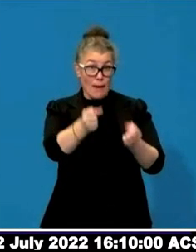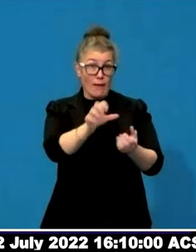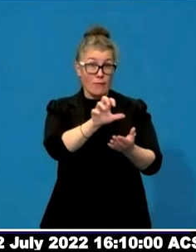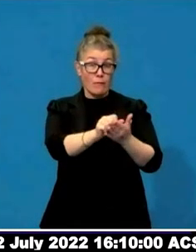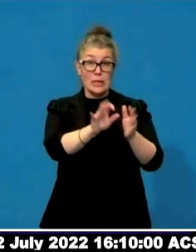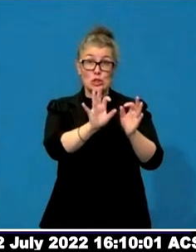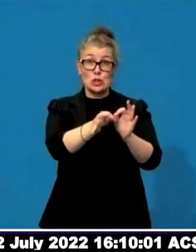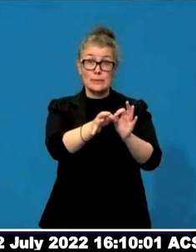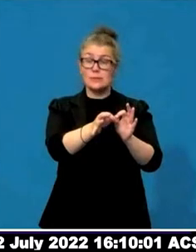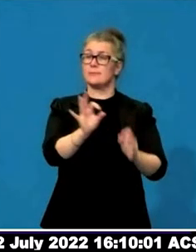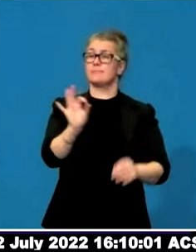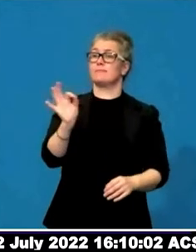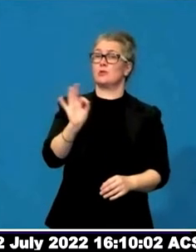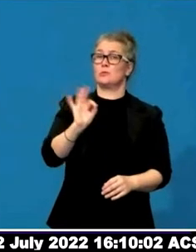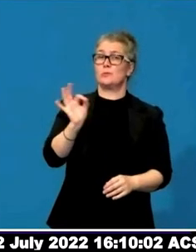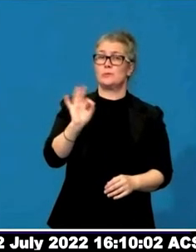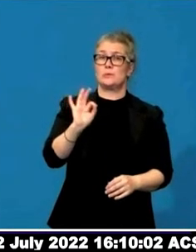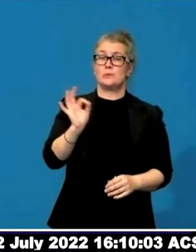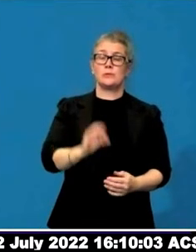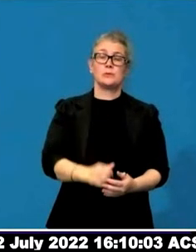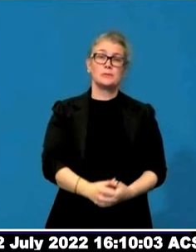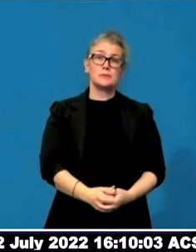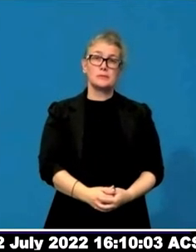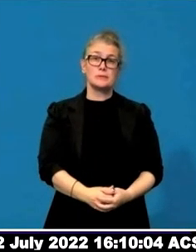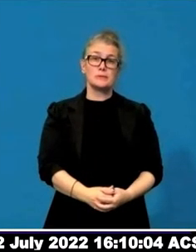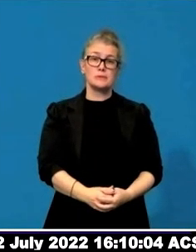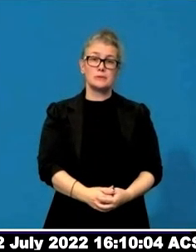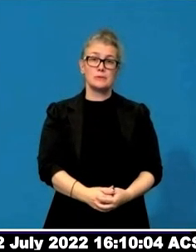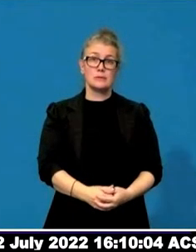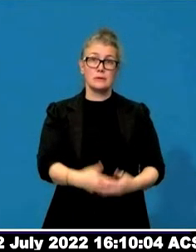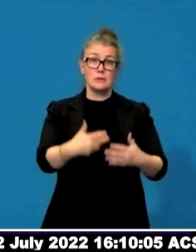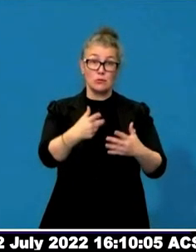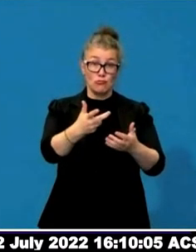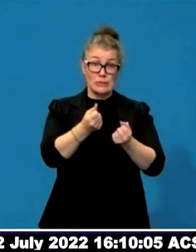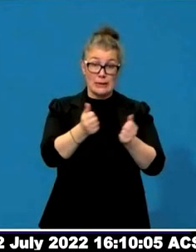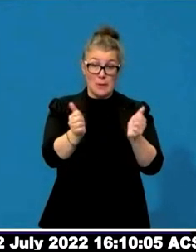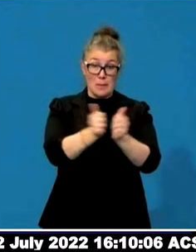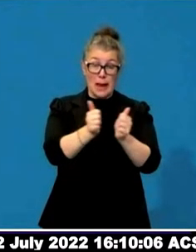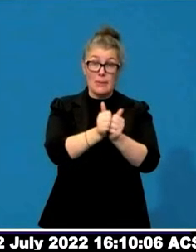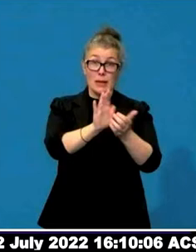No. And did you get any papers that might have been in Creole?